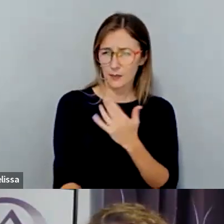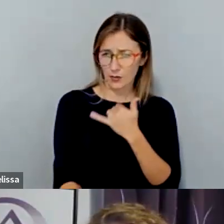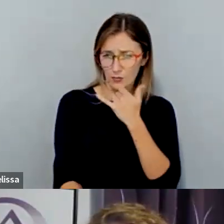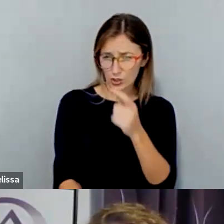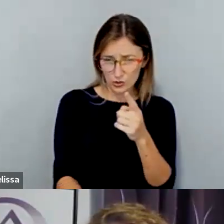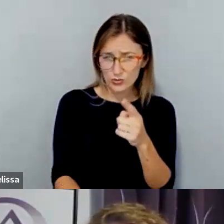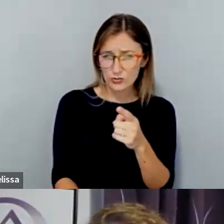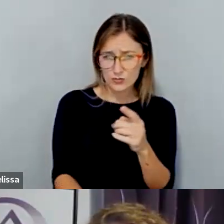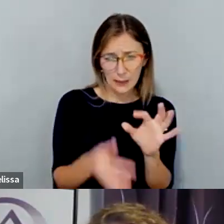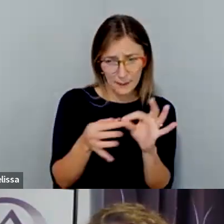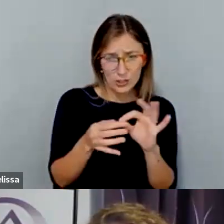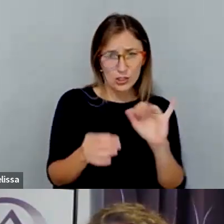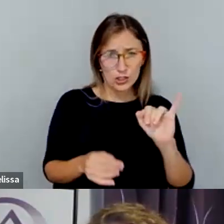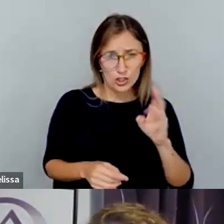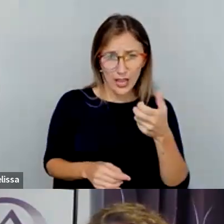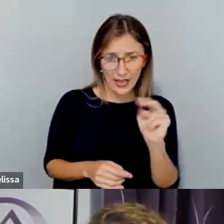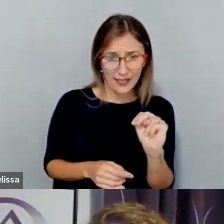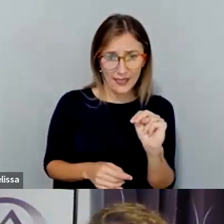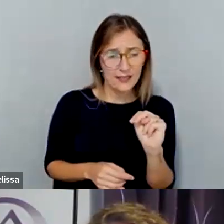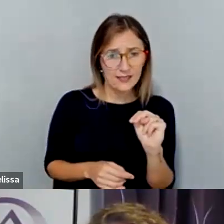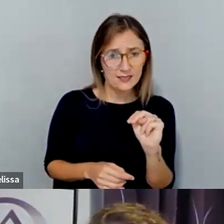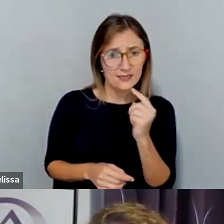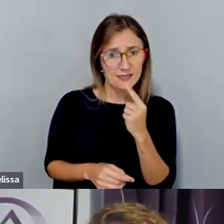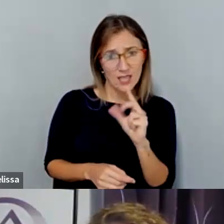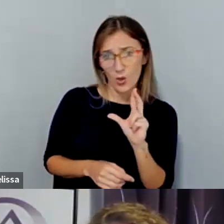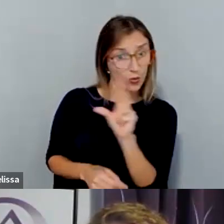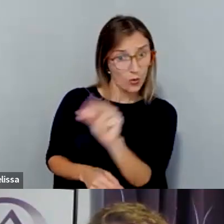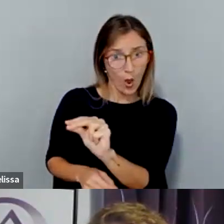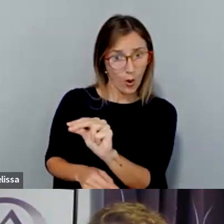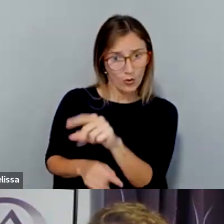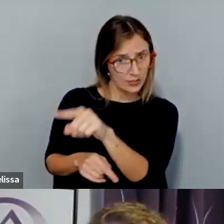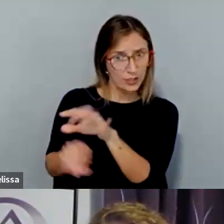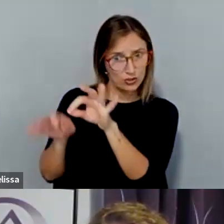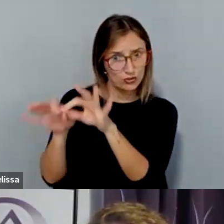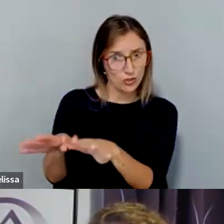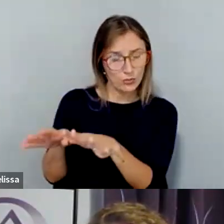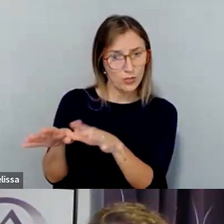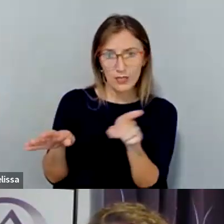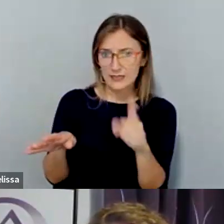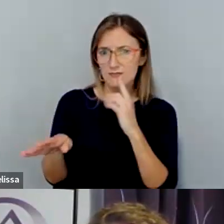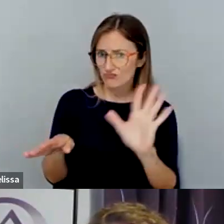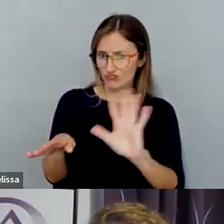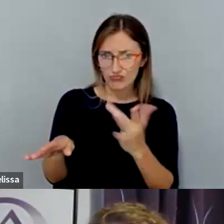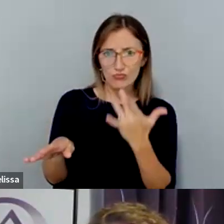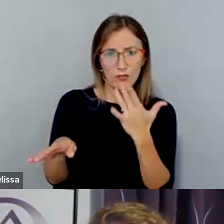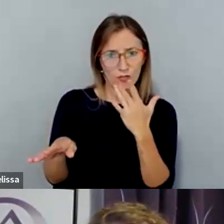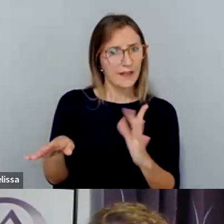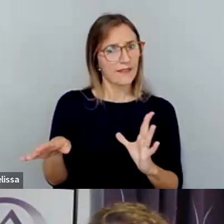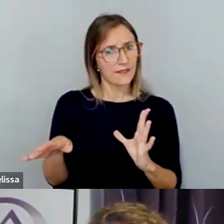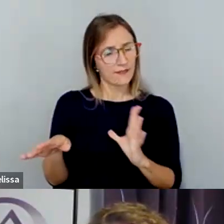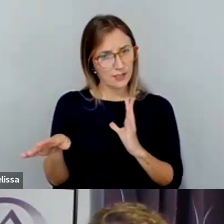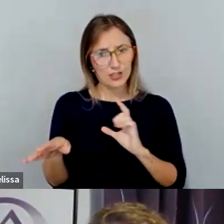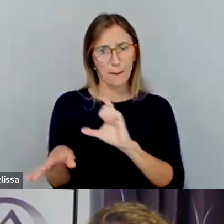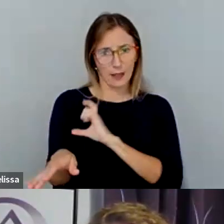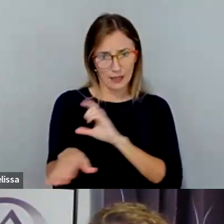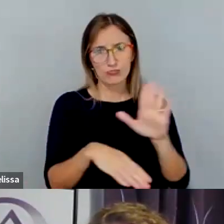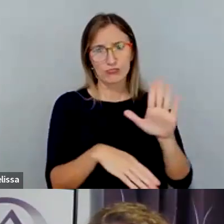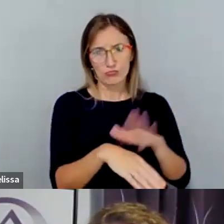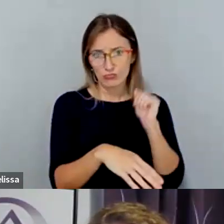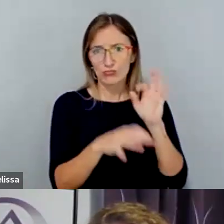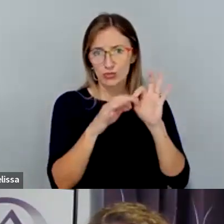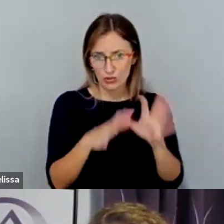I'm saying and Sam.